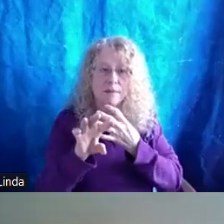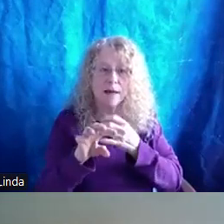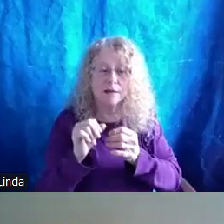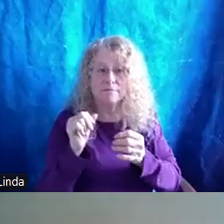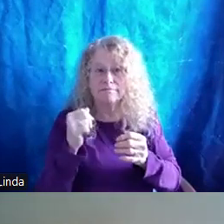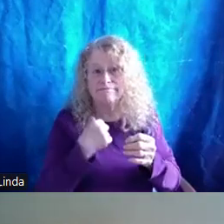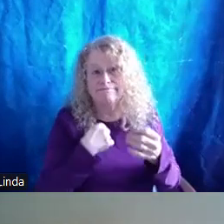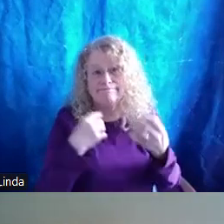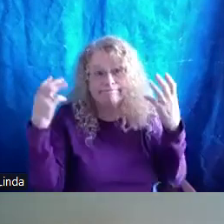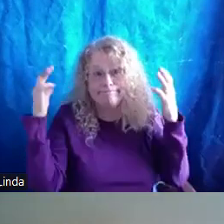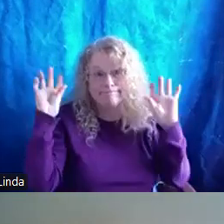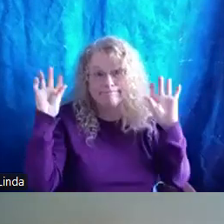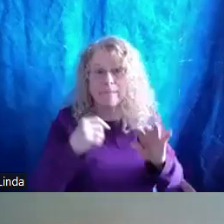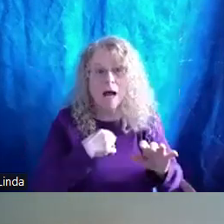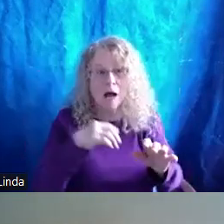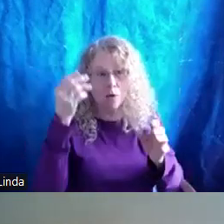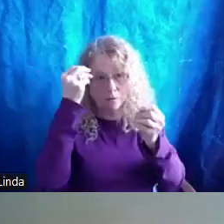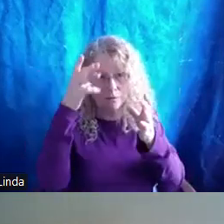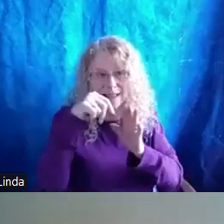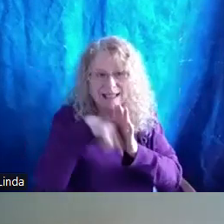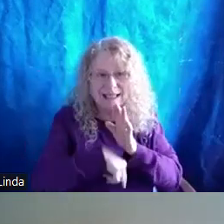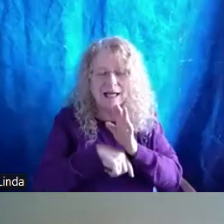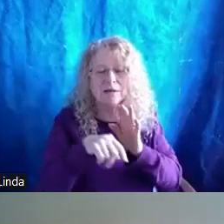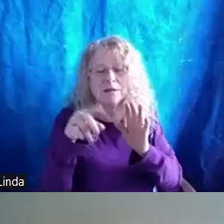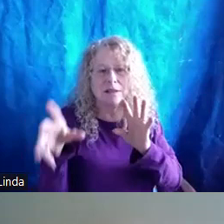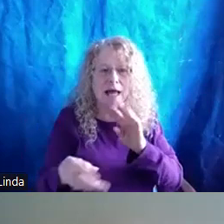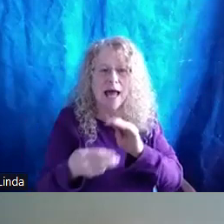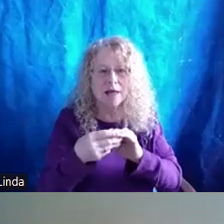THANK YOU. APPRECIATE IT.